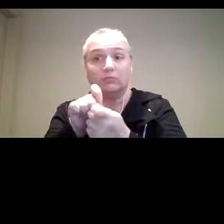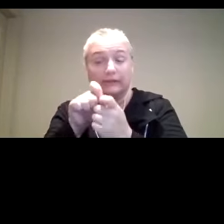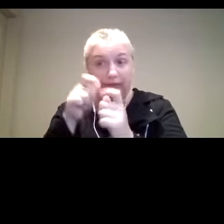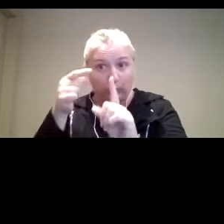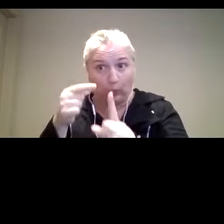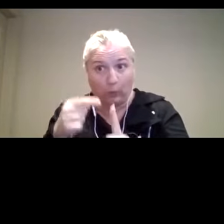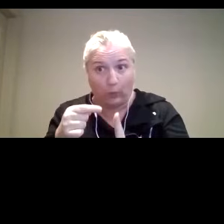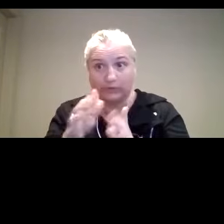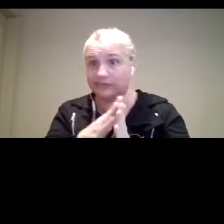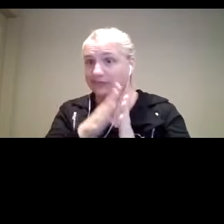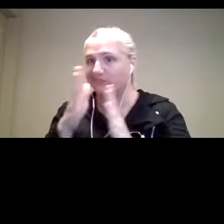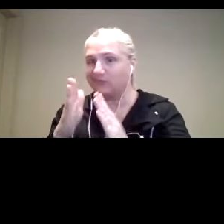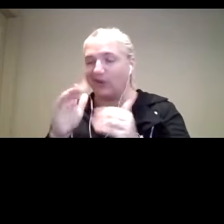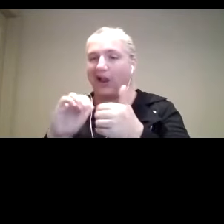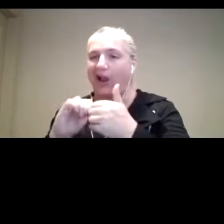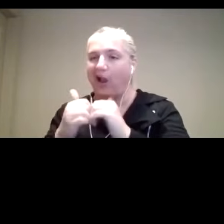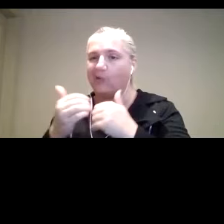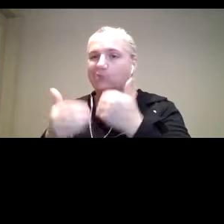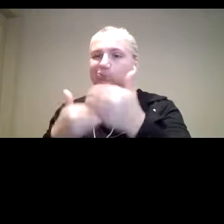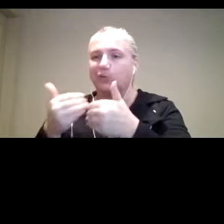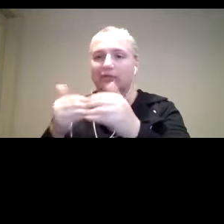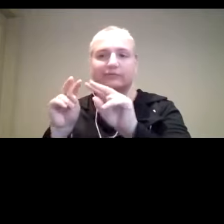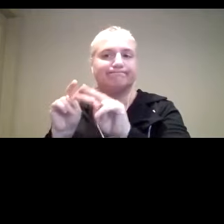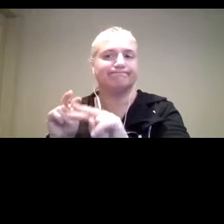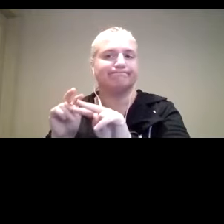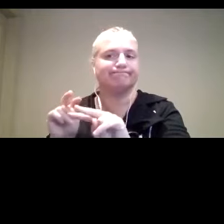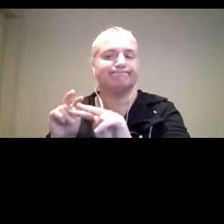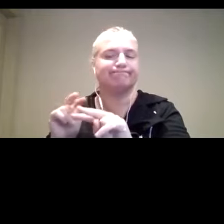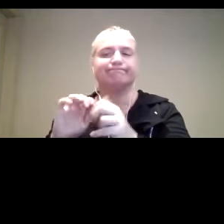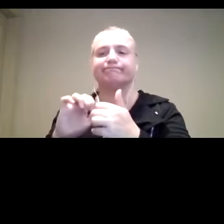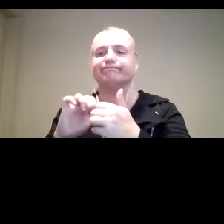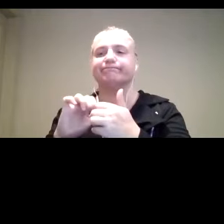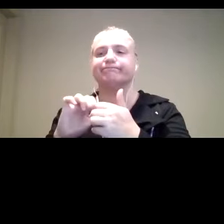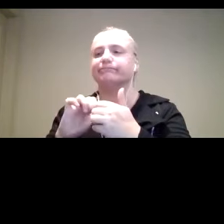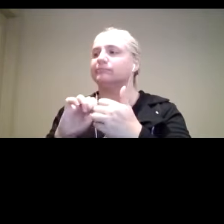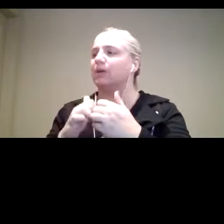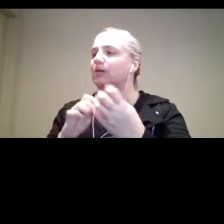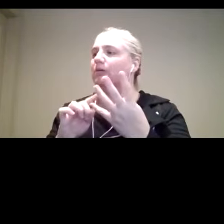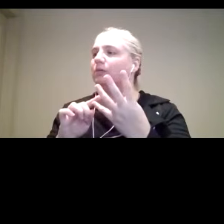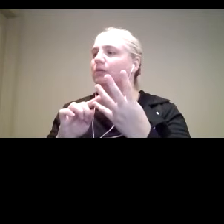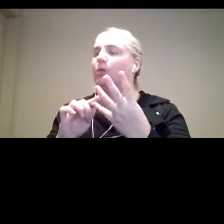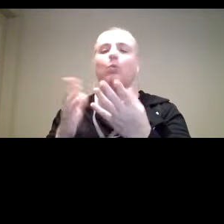to how do we progress-monitor those goals, to what are some services